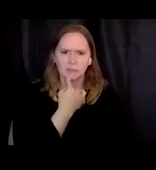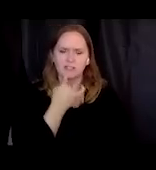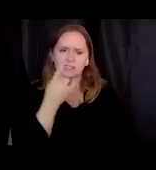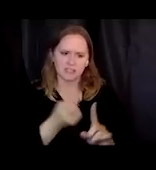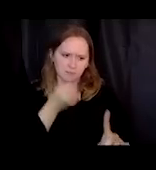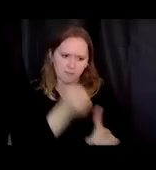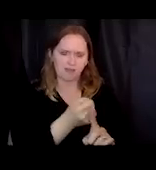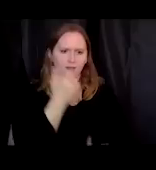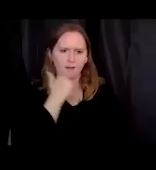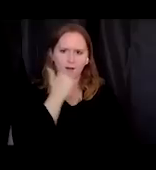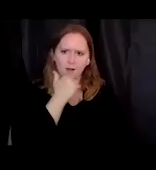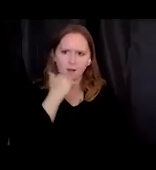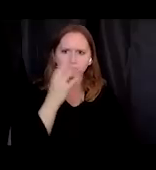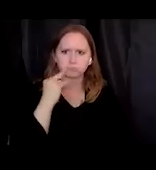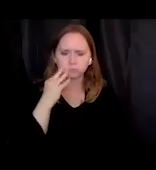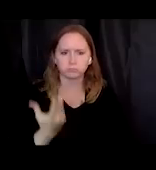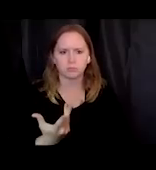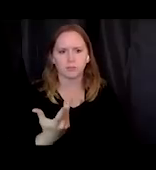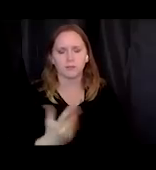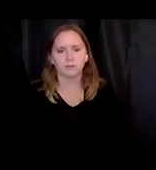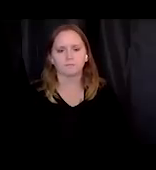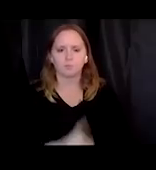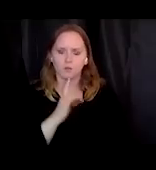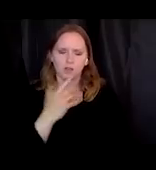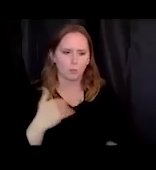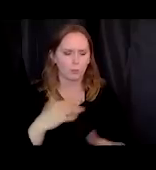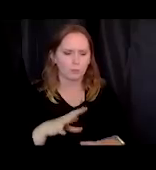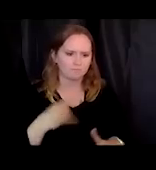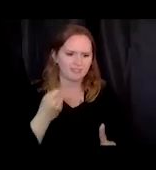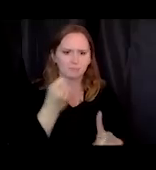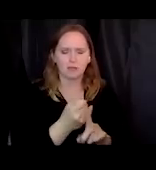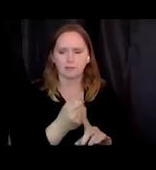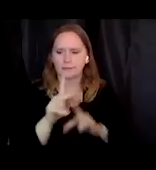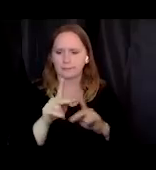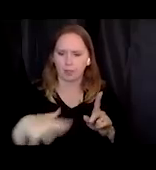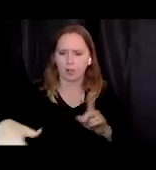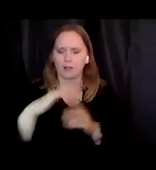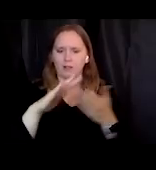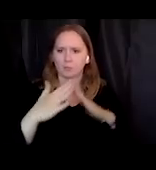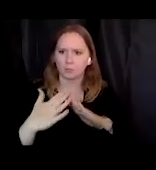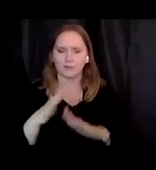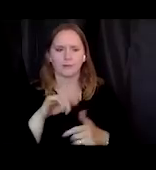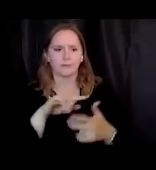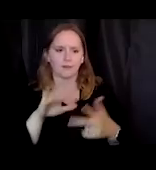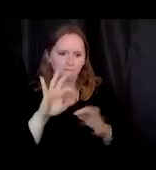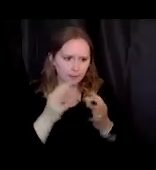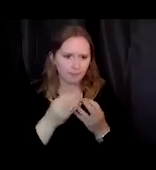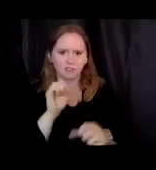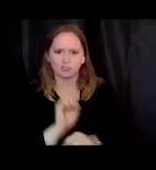functioning, really impacting other people in their neighborhood, really impacting their family, really impacting their job. They might not see the seriousness of it.